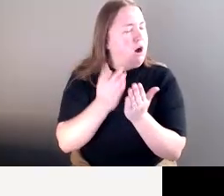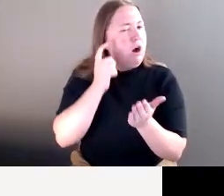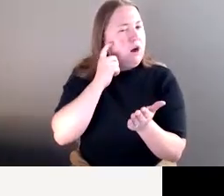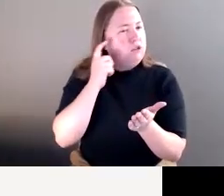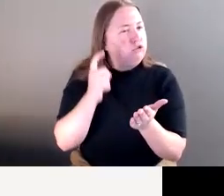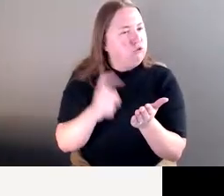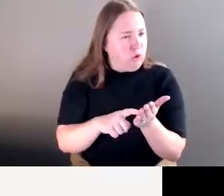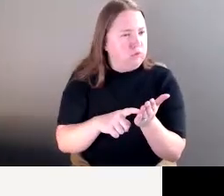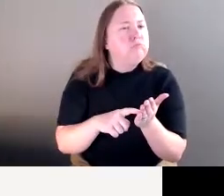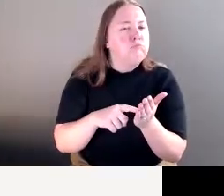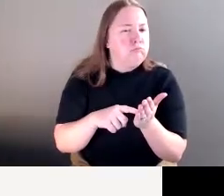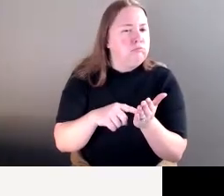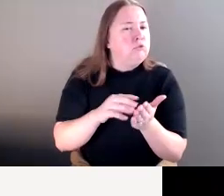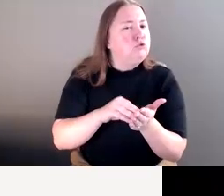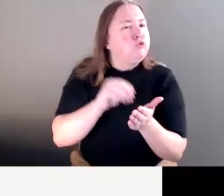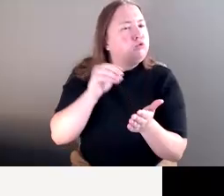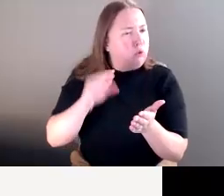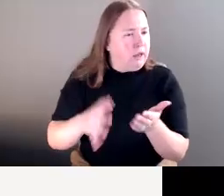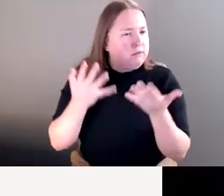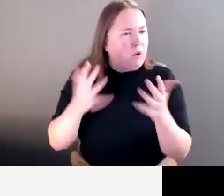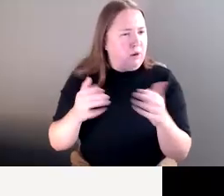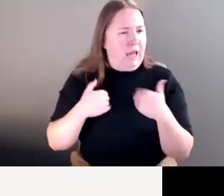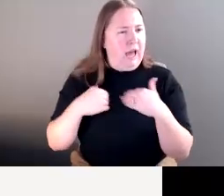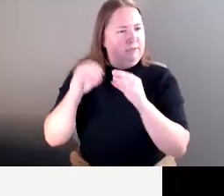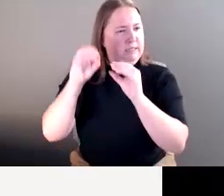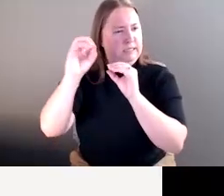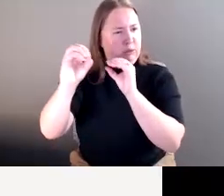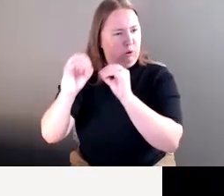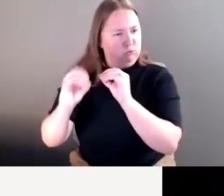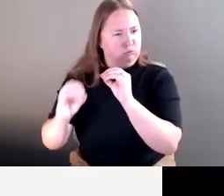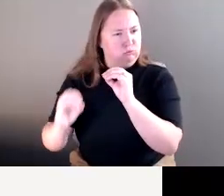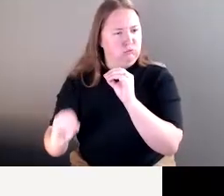students already have zeros for some of the assignments.